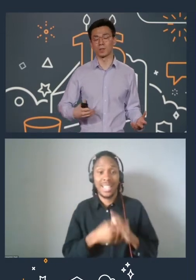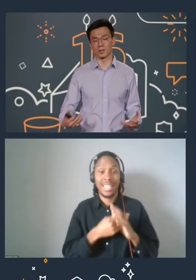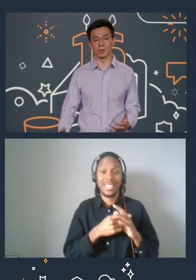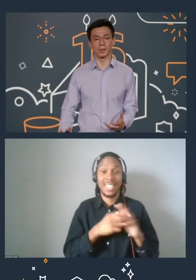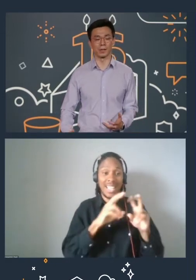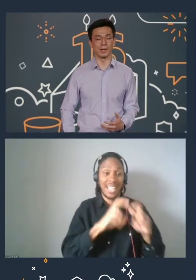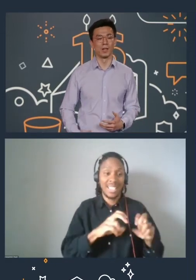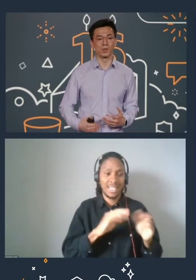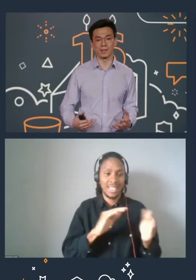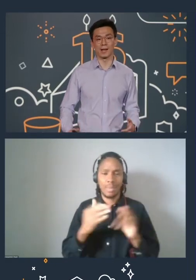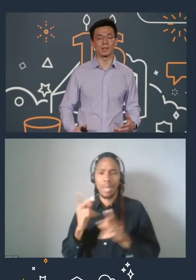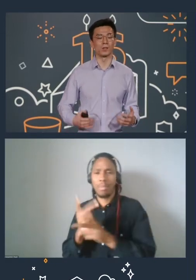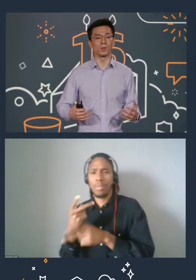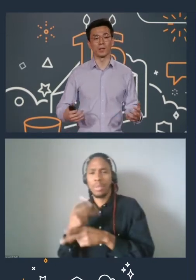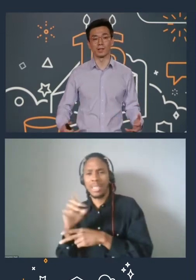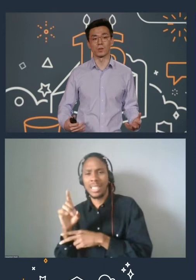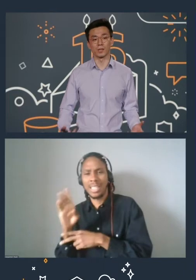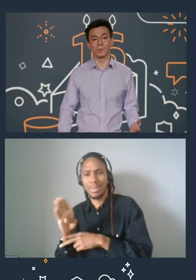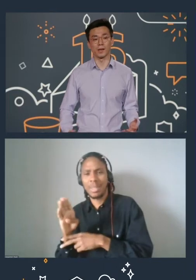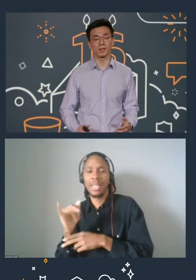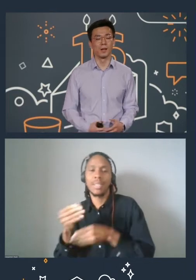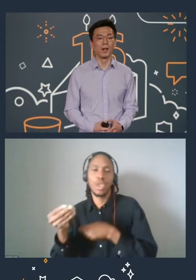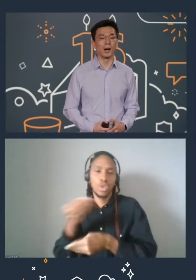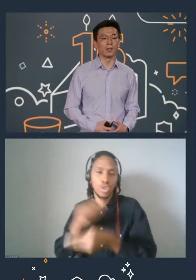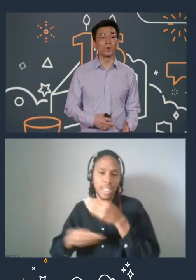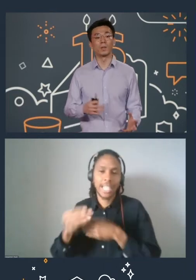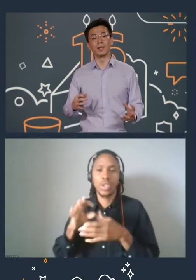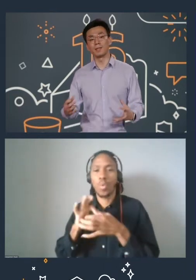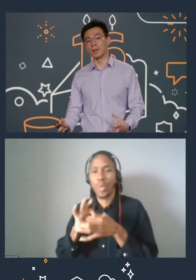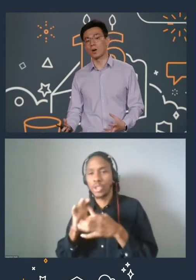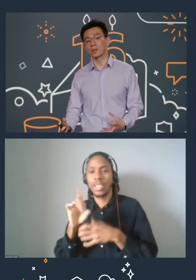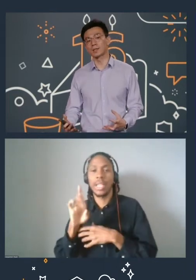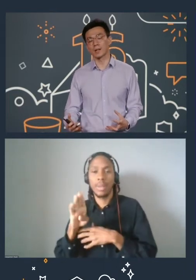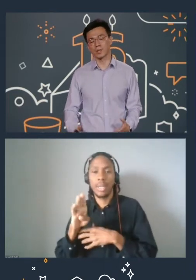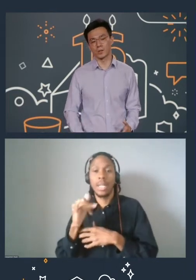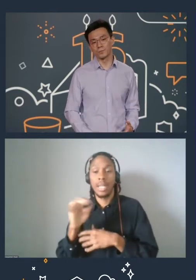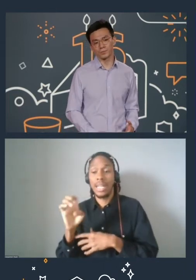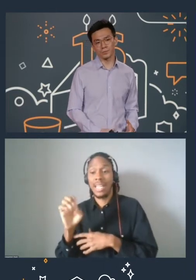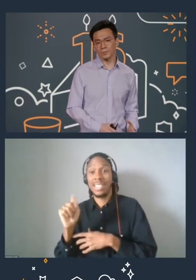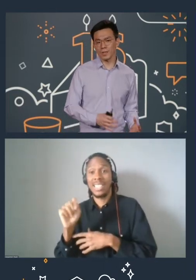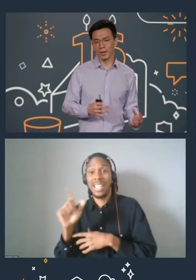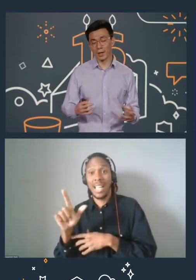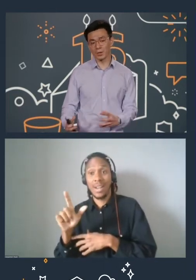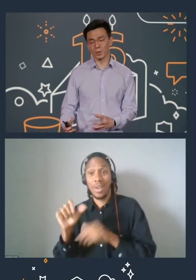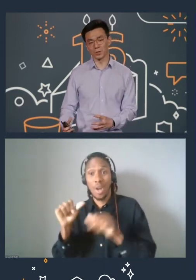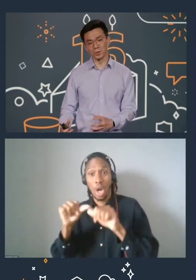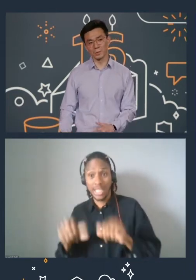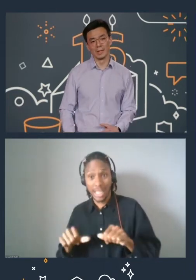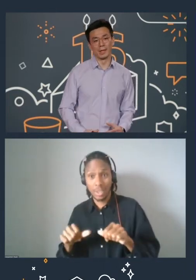which are typically transactional relational database to the ETL architecture then Hadoop.